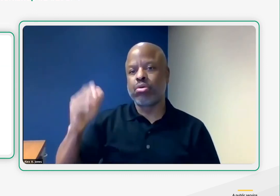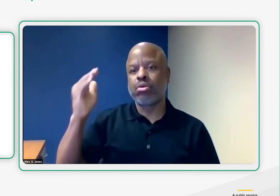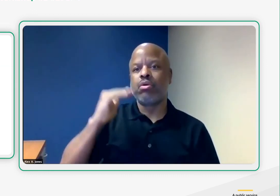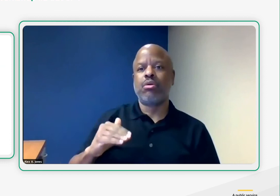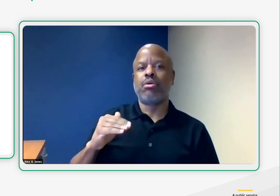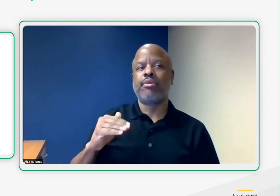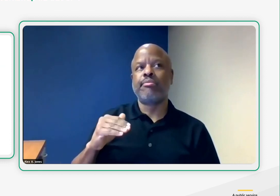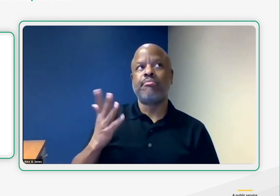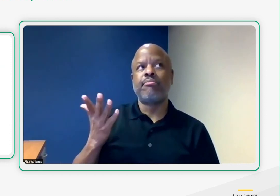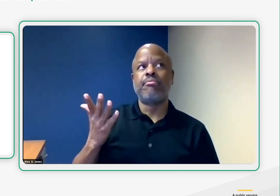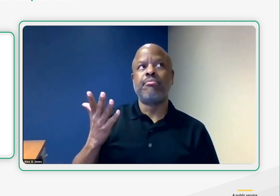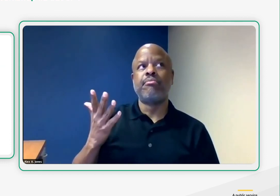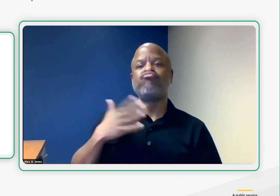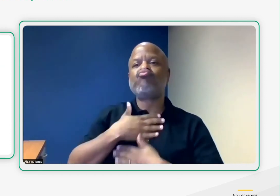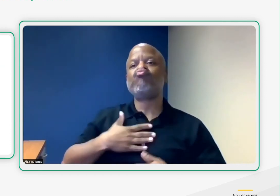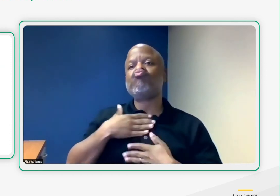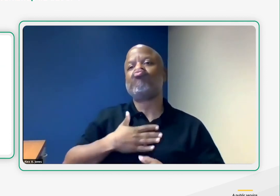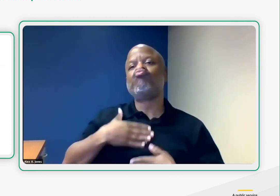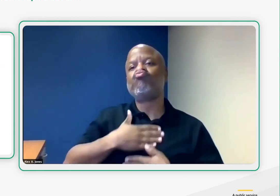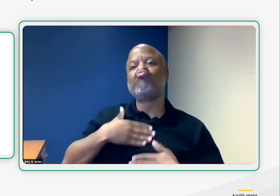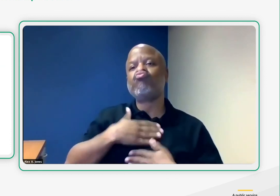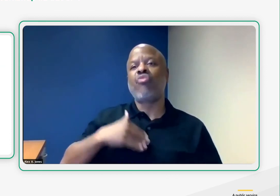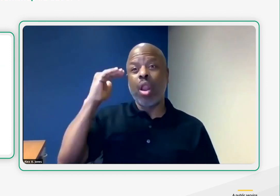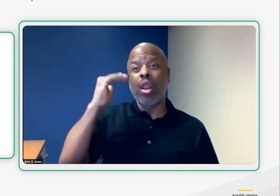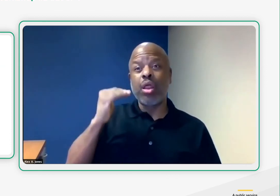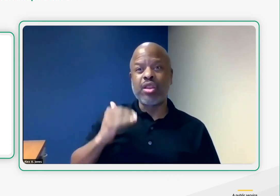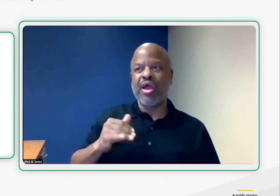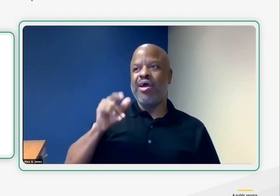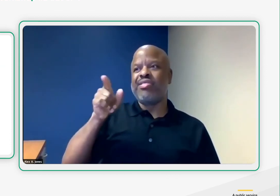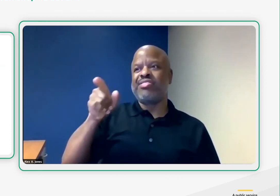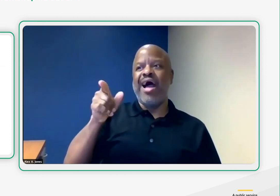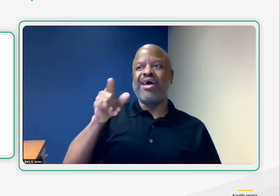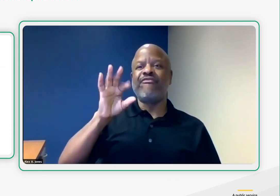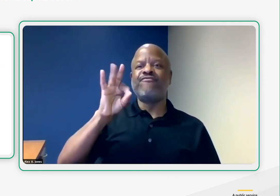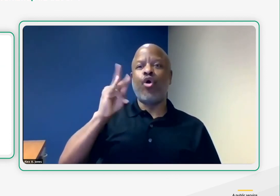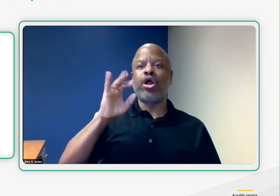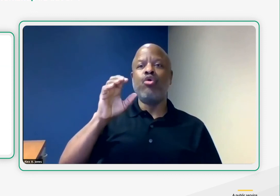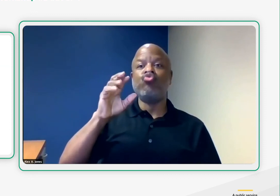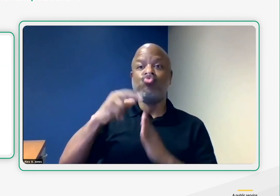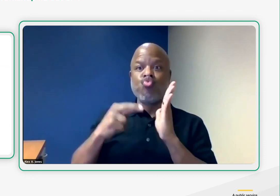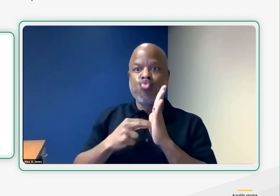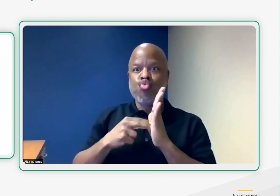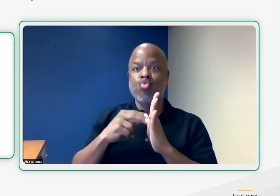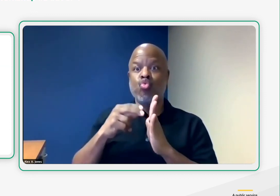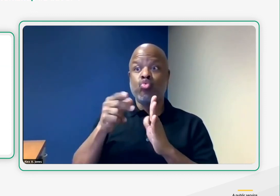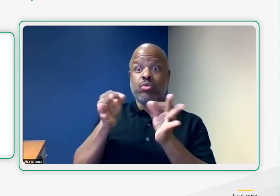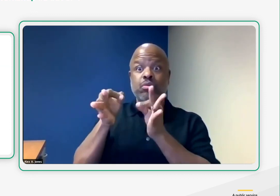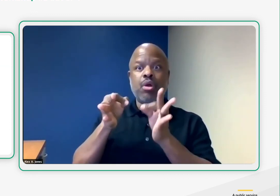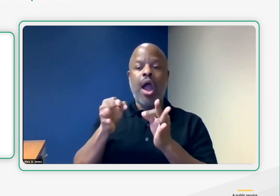funds if something like a car breaks down, and an account just for having fun.